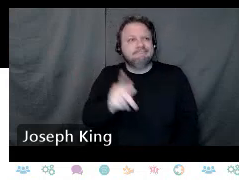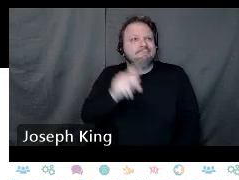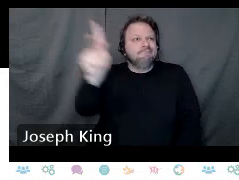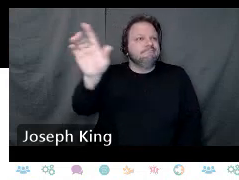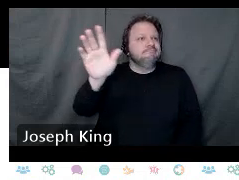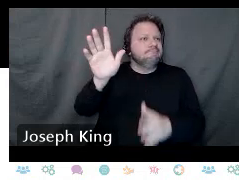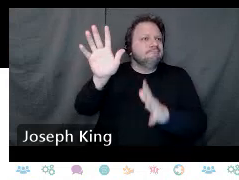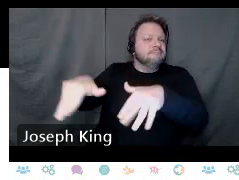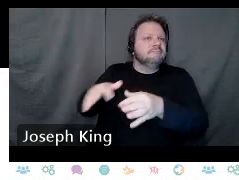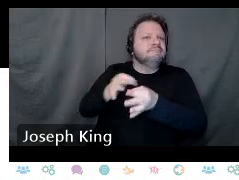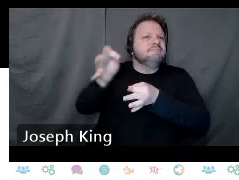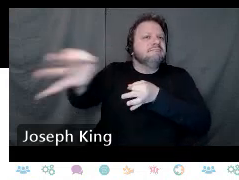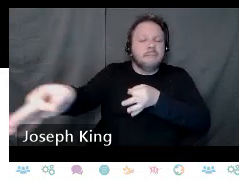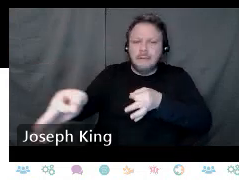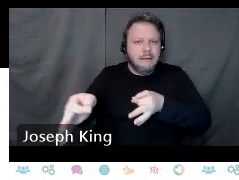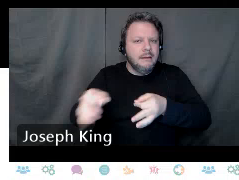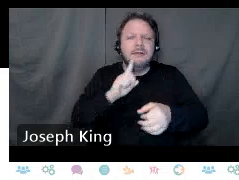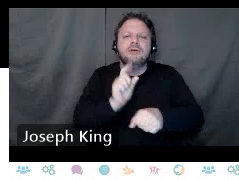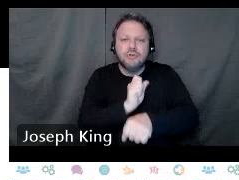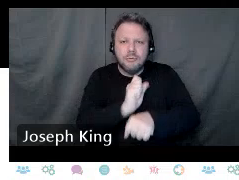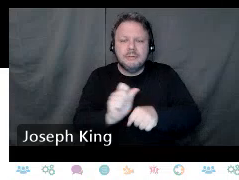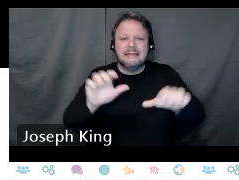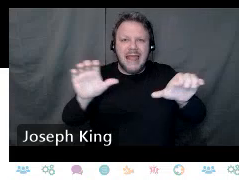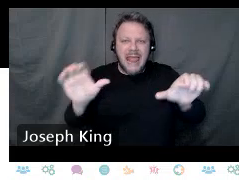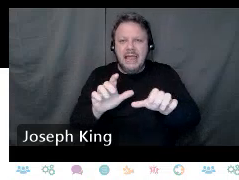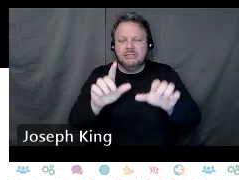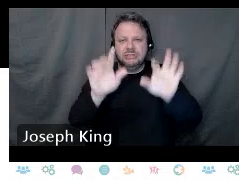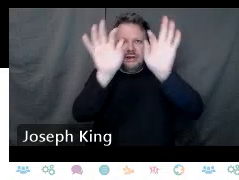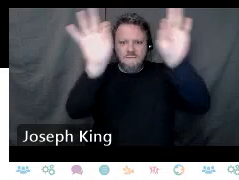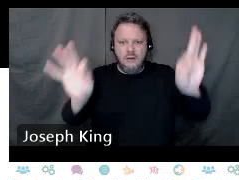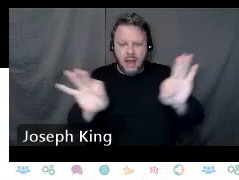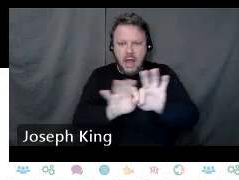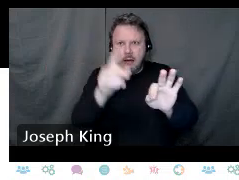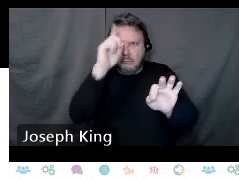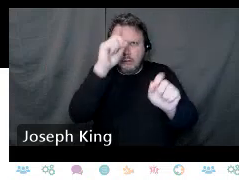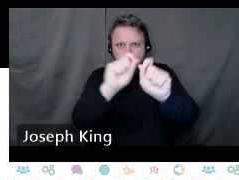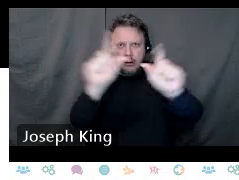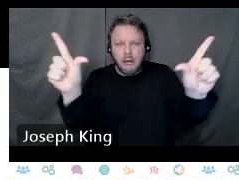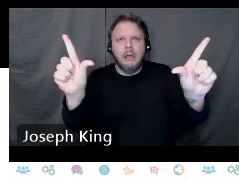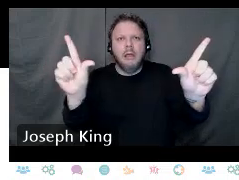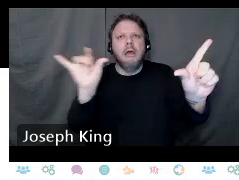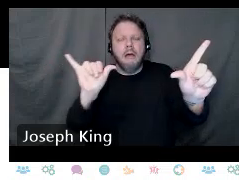It's a practical action oriented framework that helps us work more